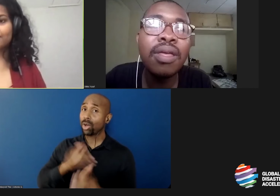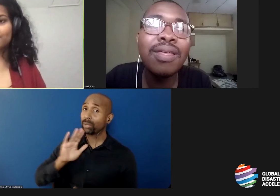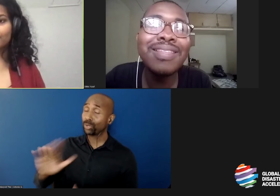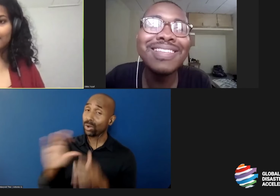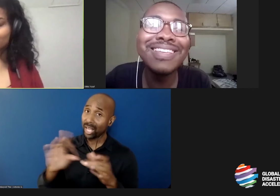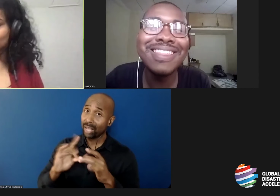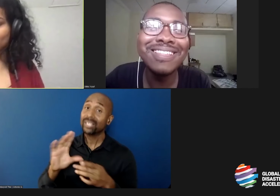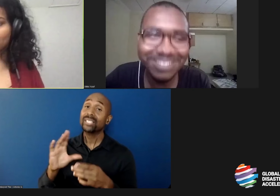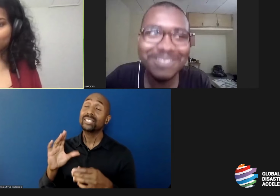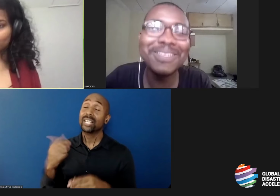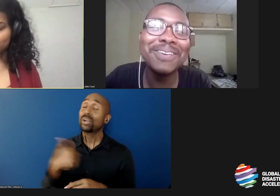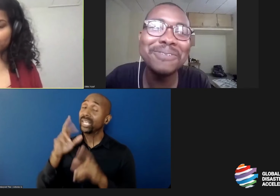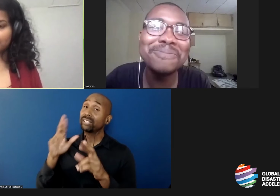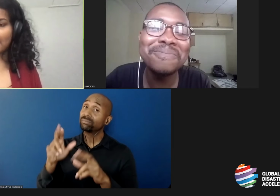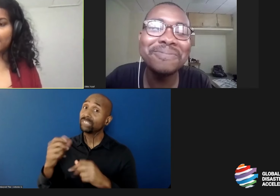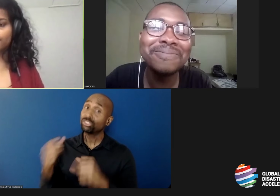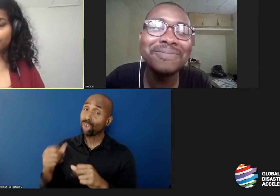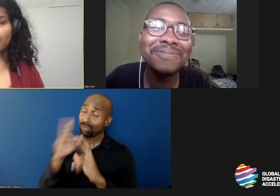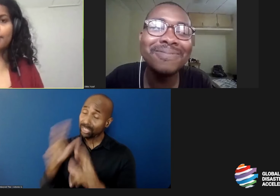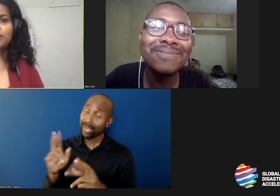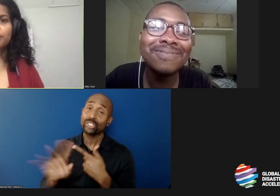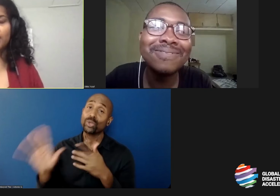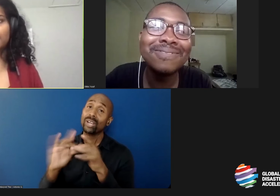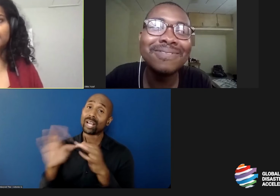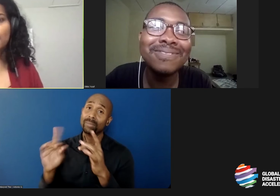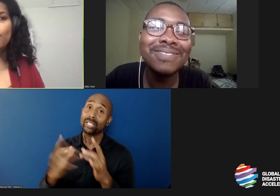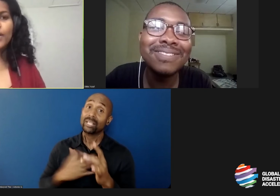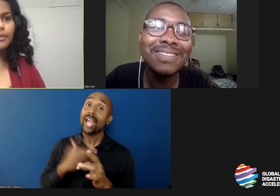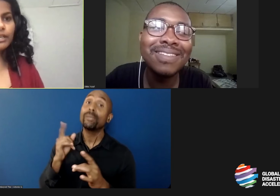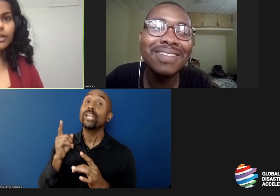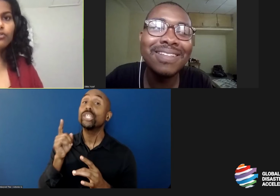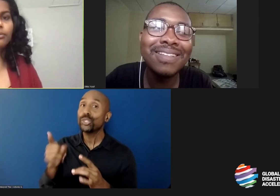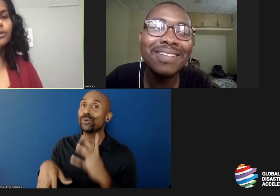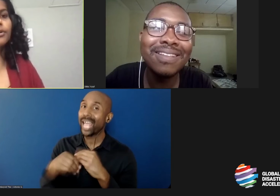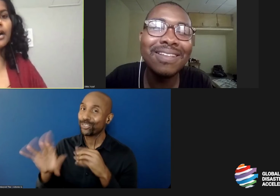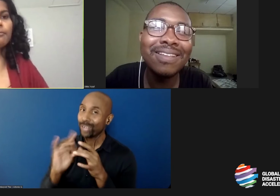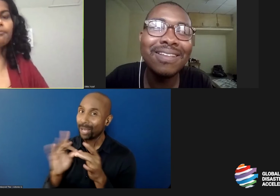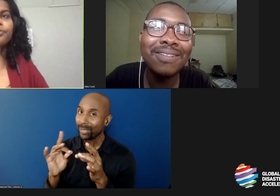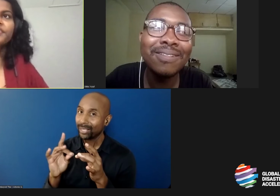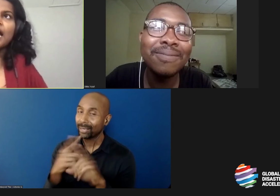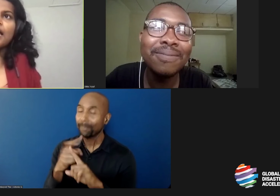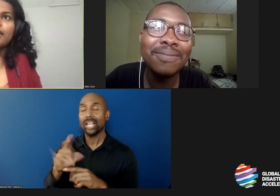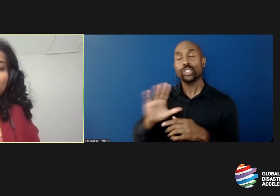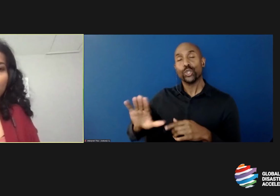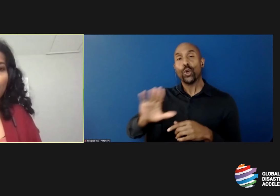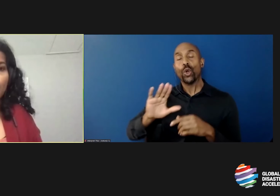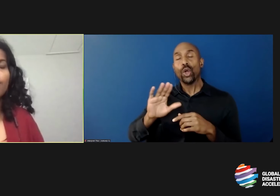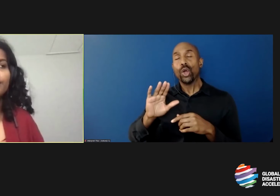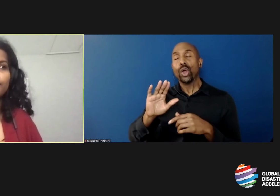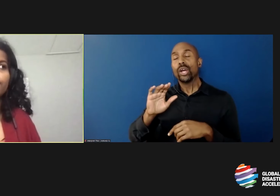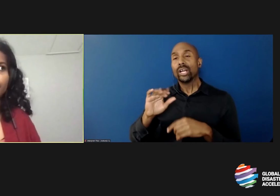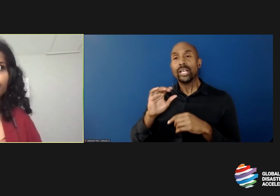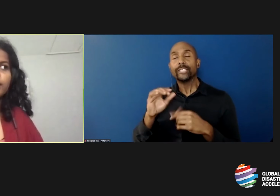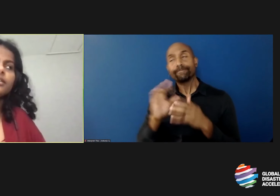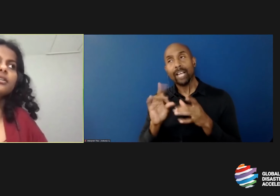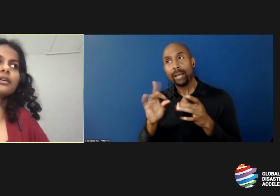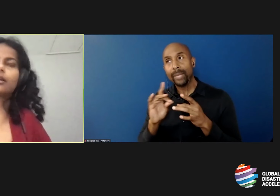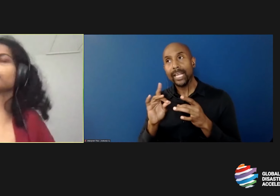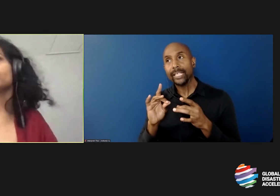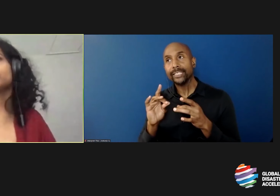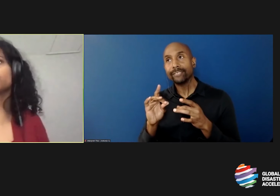so glad you did add your comments because what I'm hearing from you, that Vivienne alluded